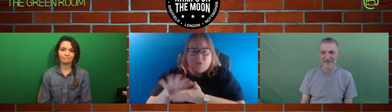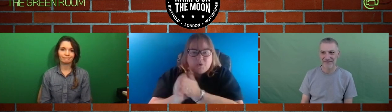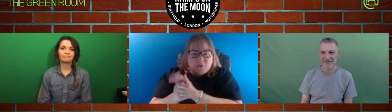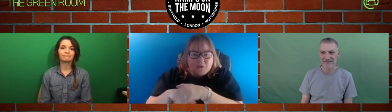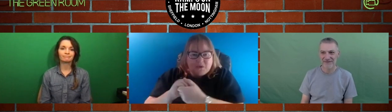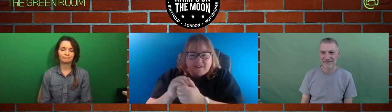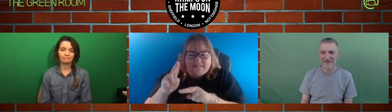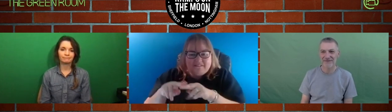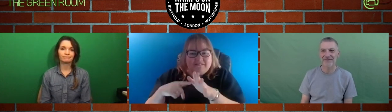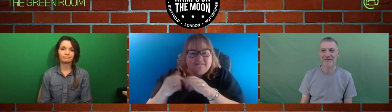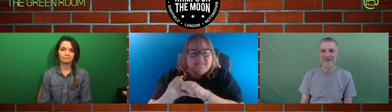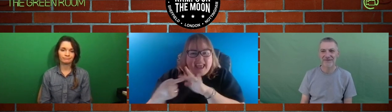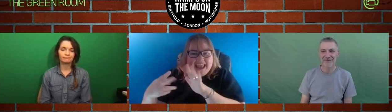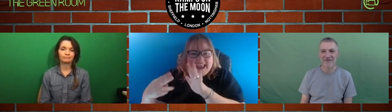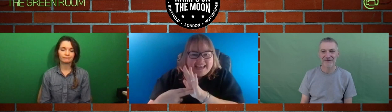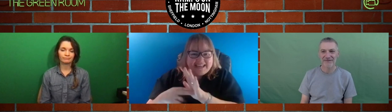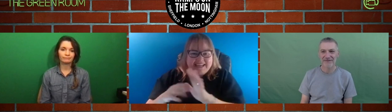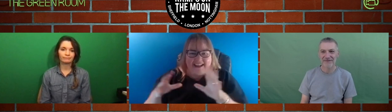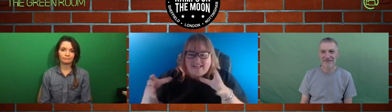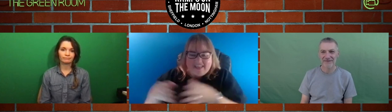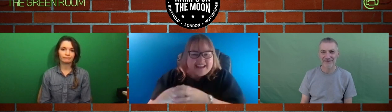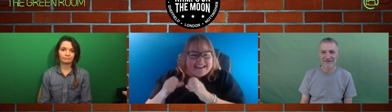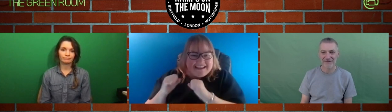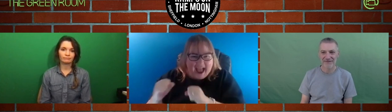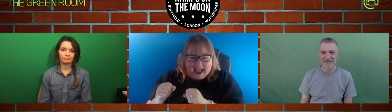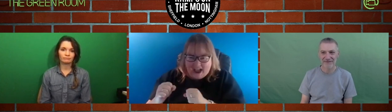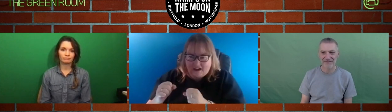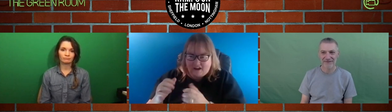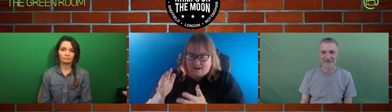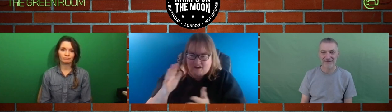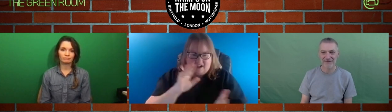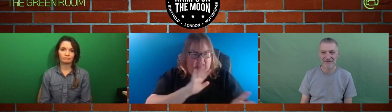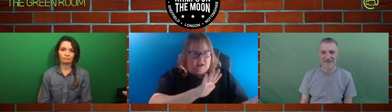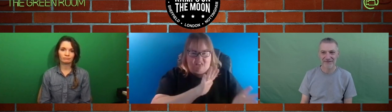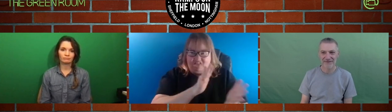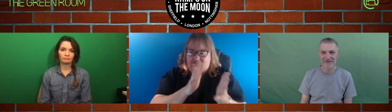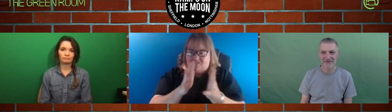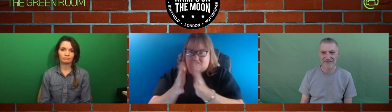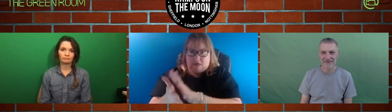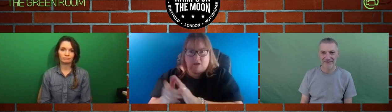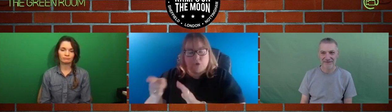we meet her, before we see her in the show and for that to be physical